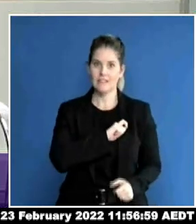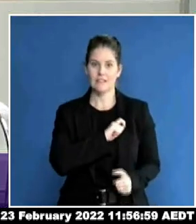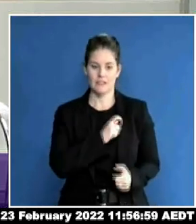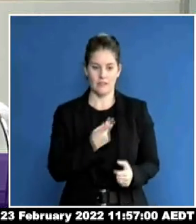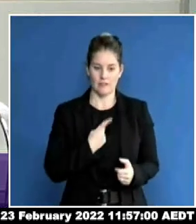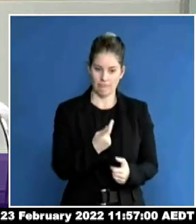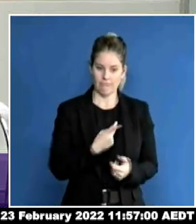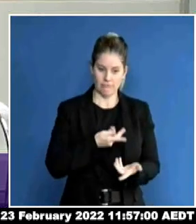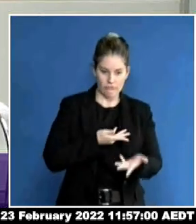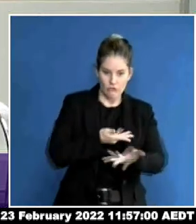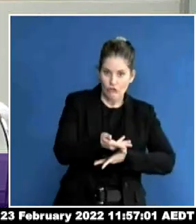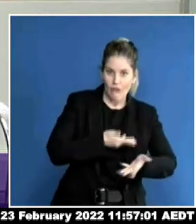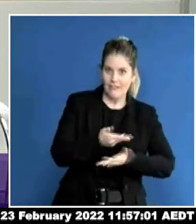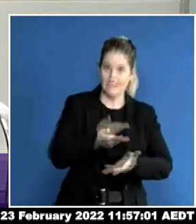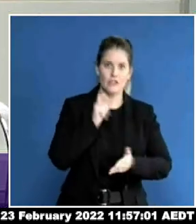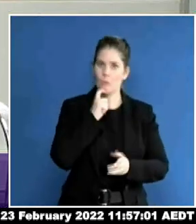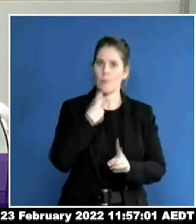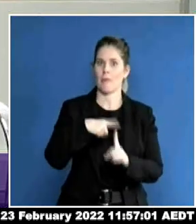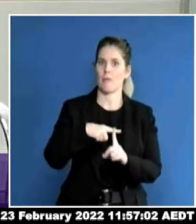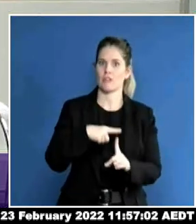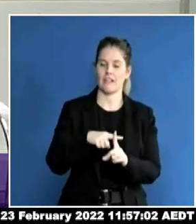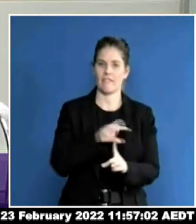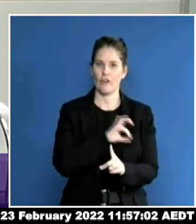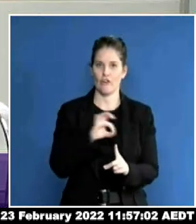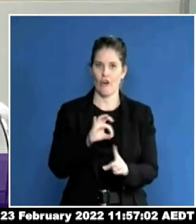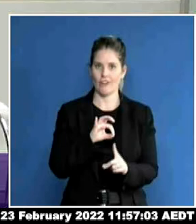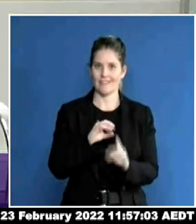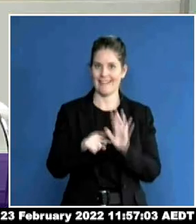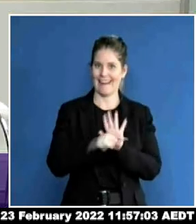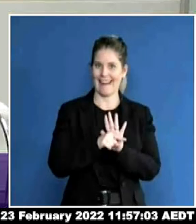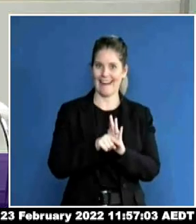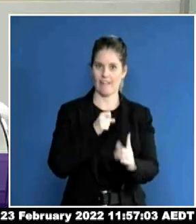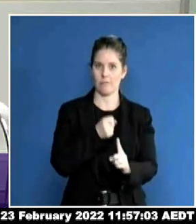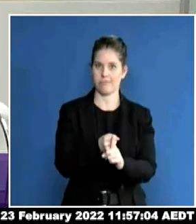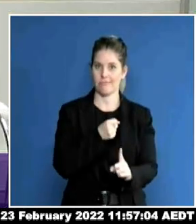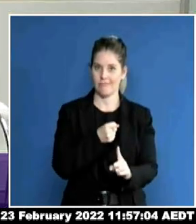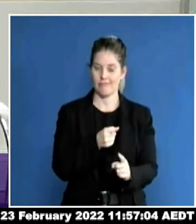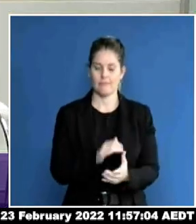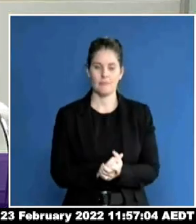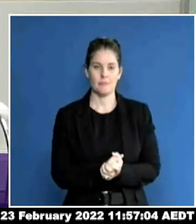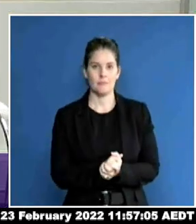And then practical tips about how to implement access keys which help people